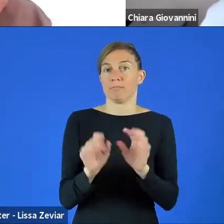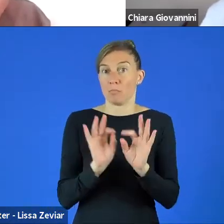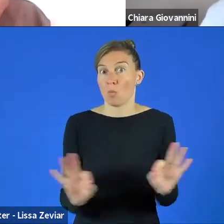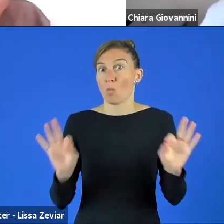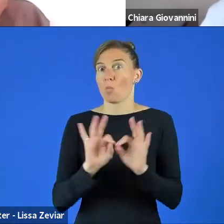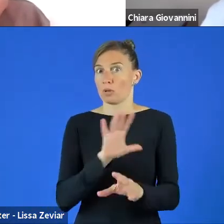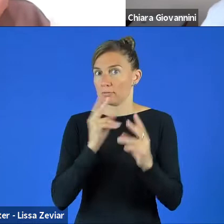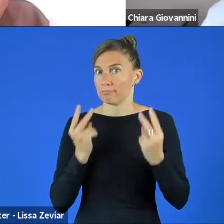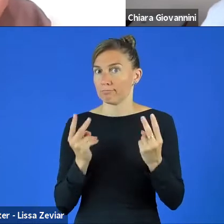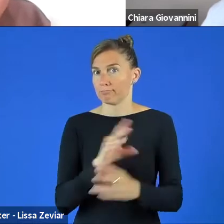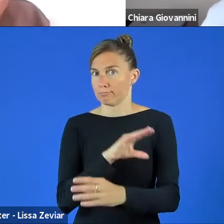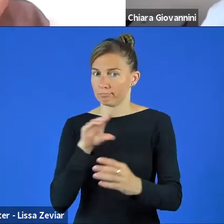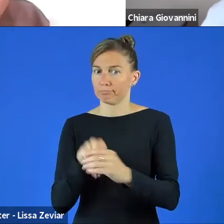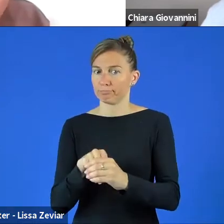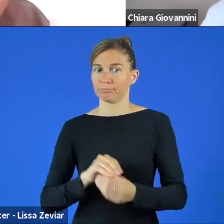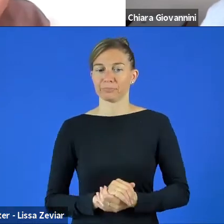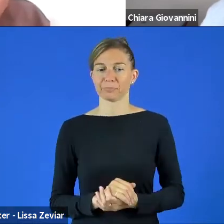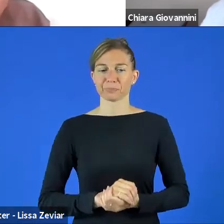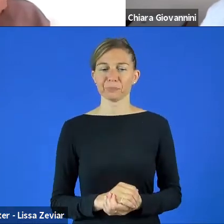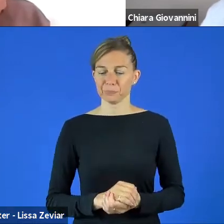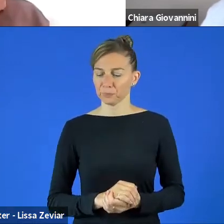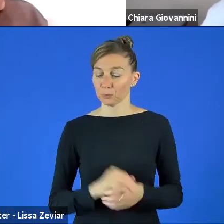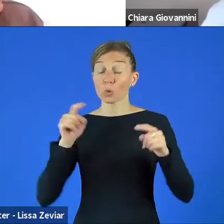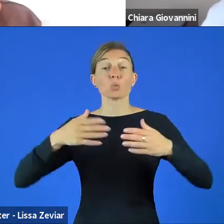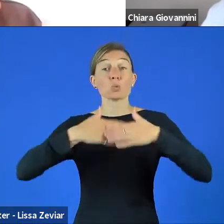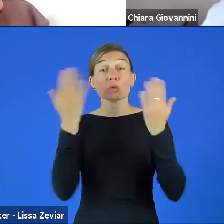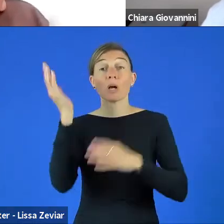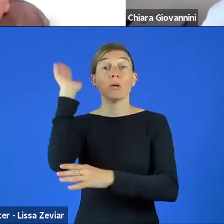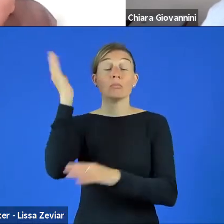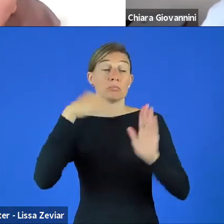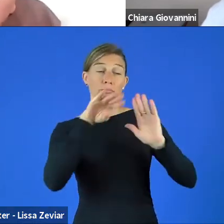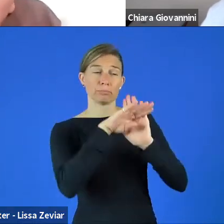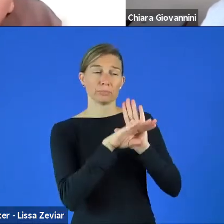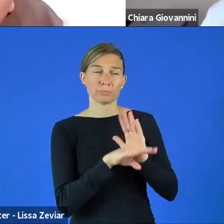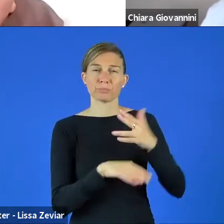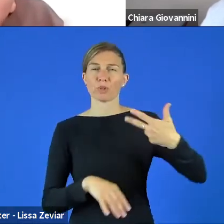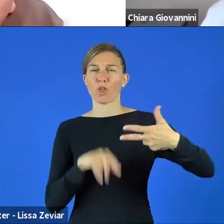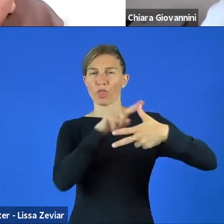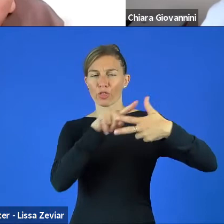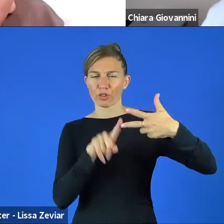I will shortly present the agenda for today. We have 3 speakers today. We have Chiara Giovannini,